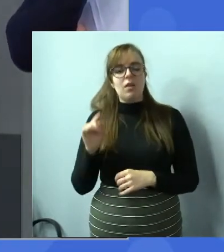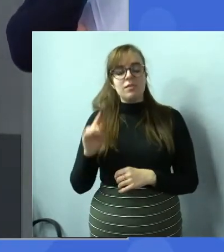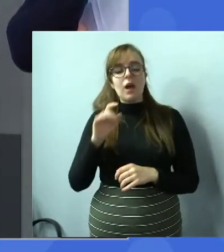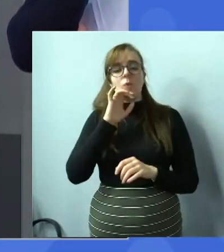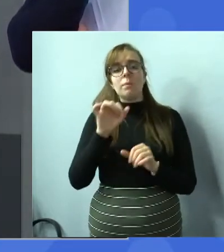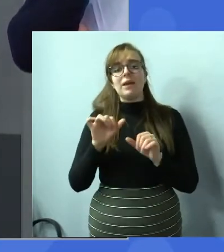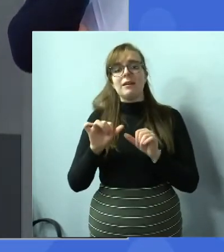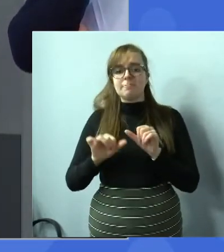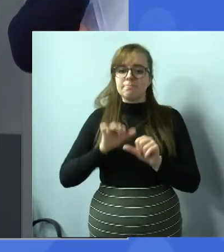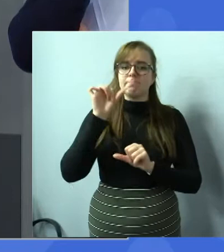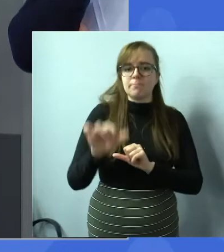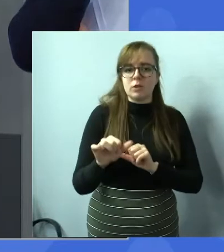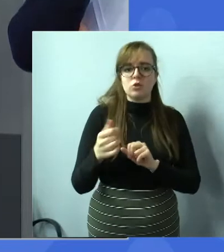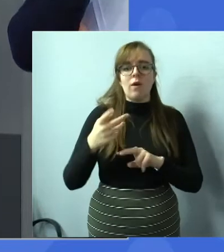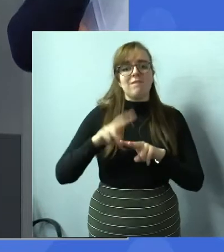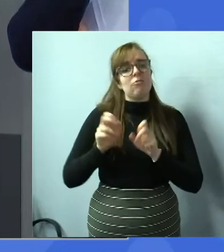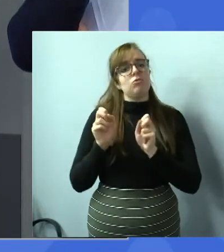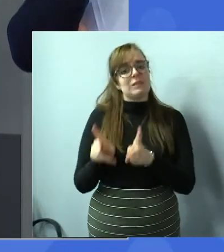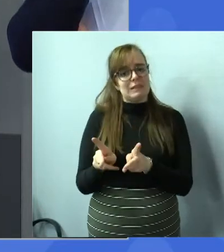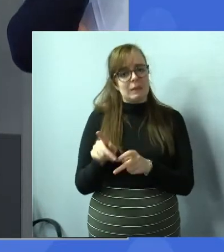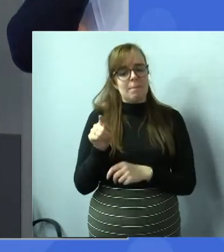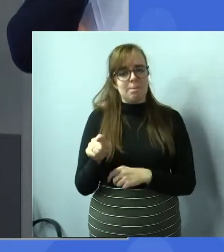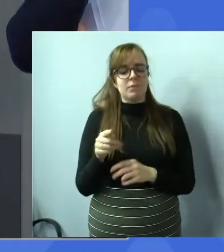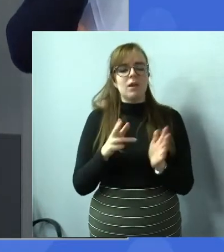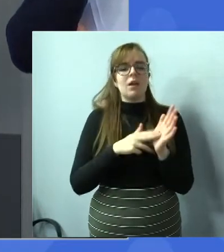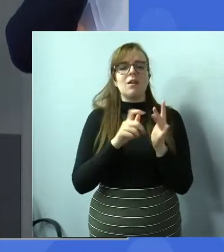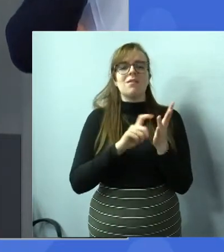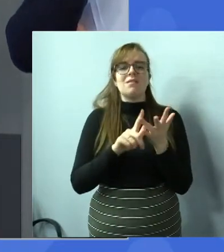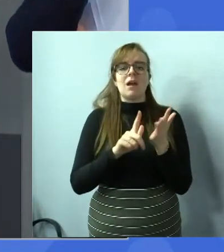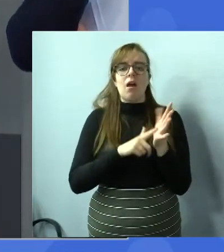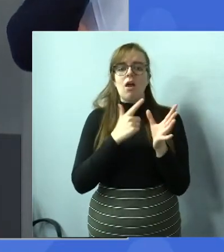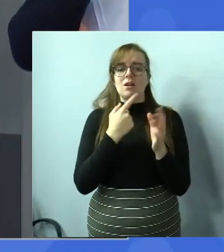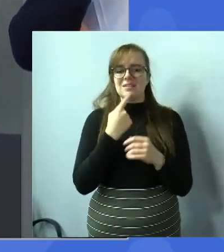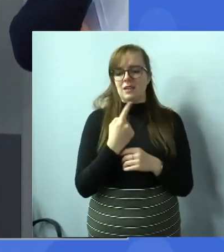direction of a federal system as Nicolas said during the first weekend one of the